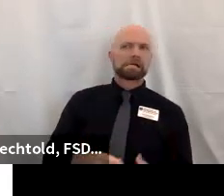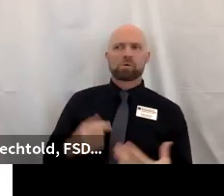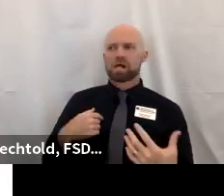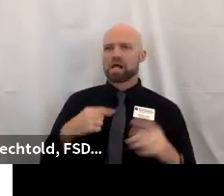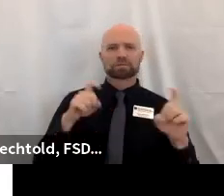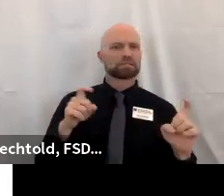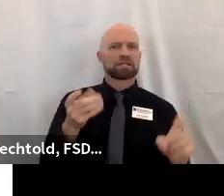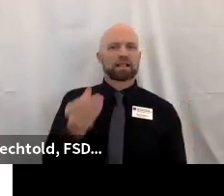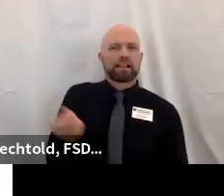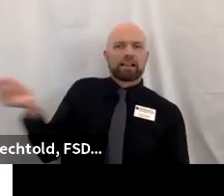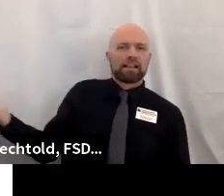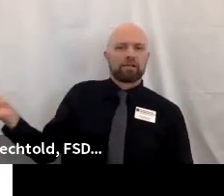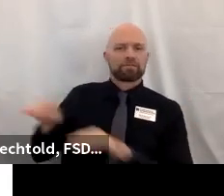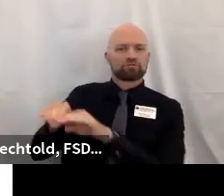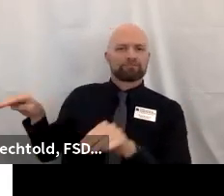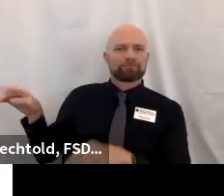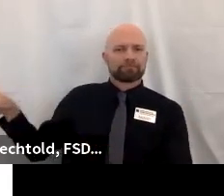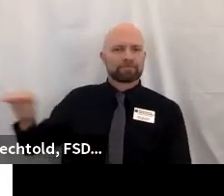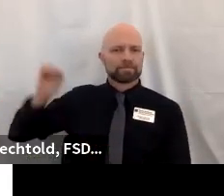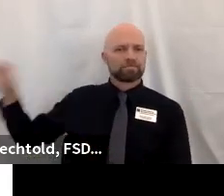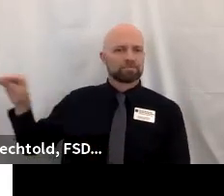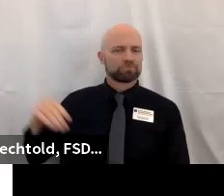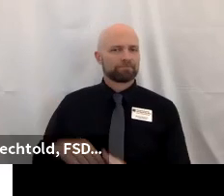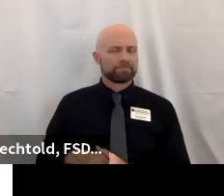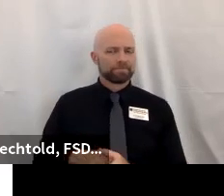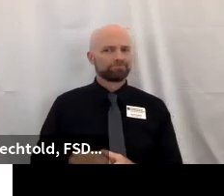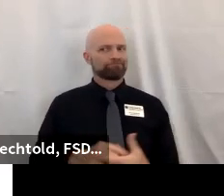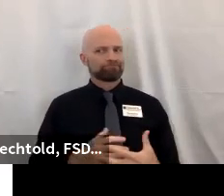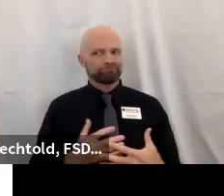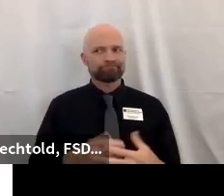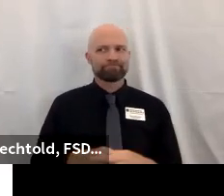The teachers were sort of uncomfortable in the knowledge of that area and just kind of shelved